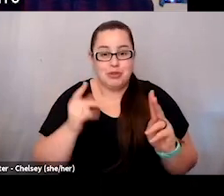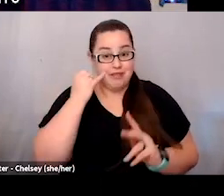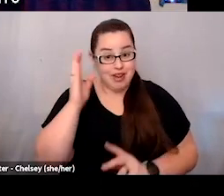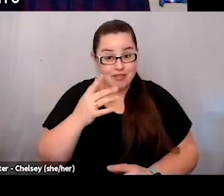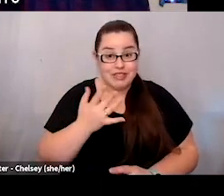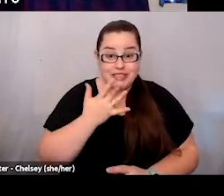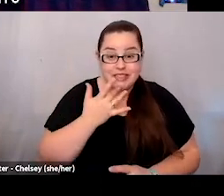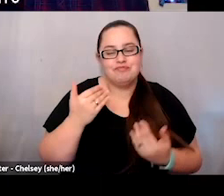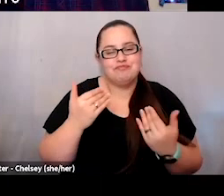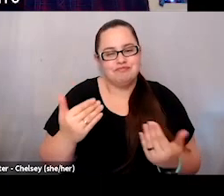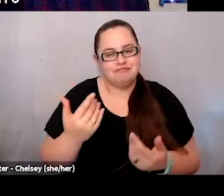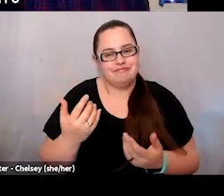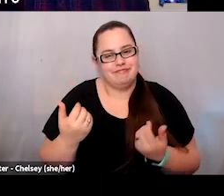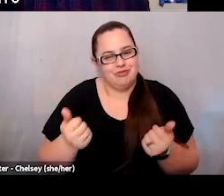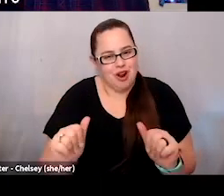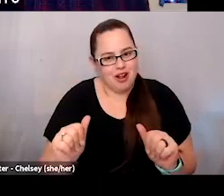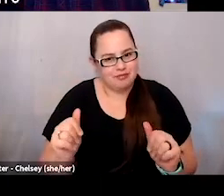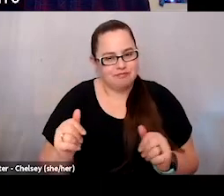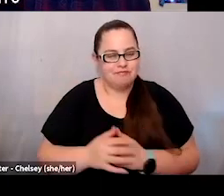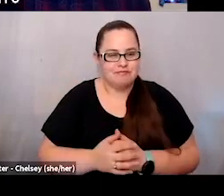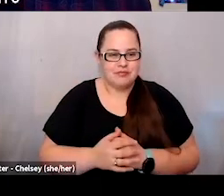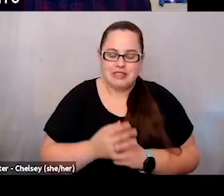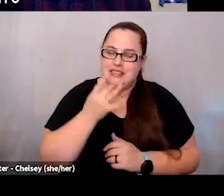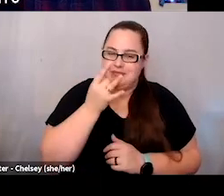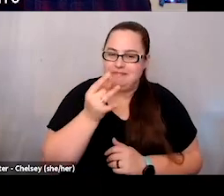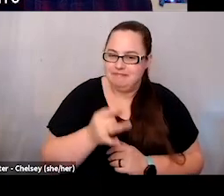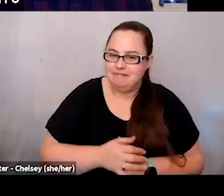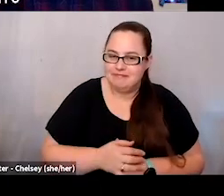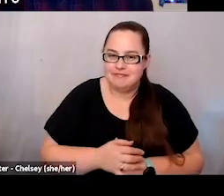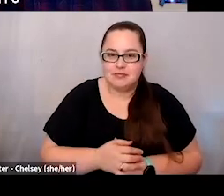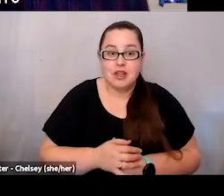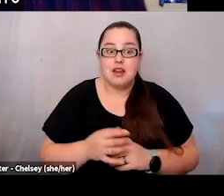bread, definitely try it. It's really, really good. Especially Navajo fry. I don't know